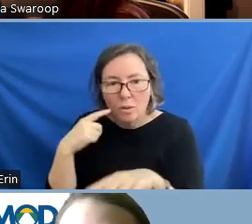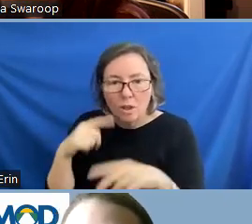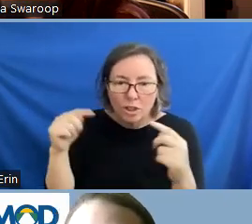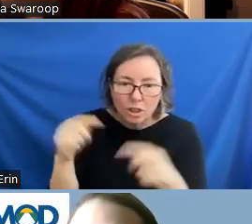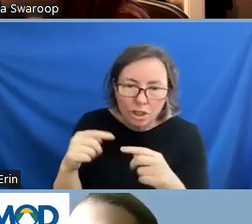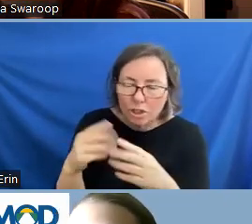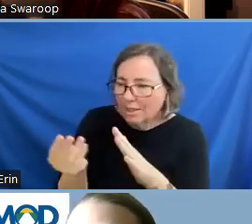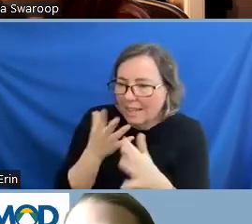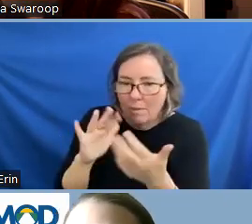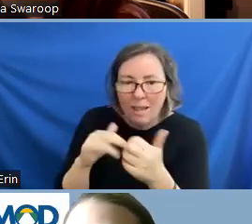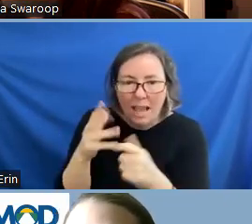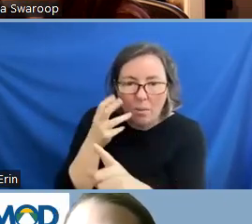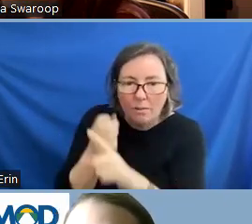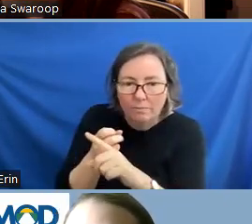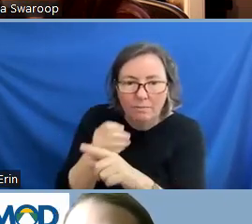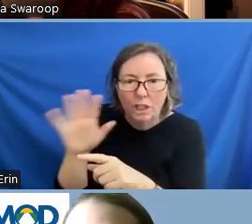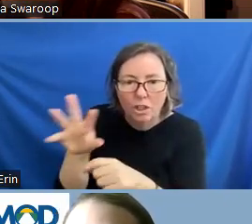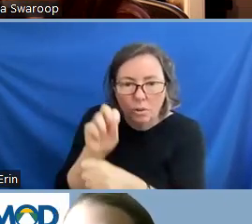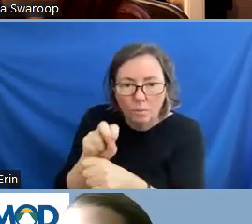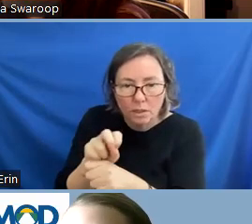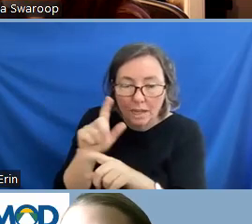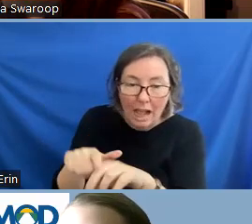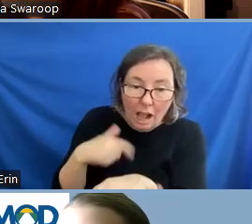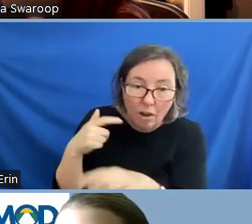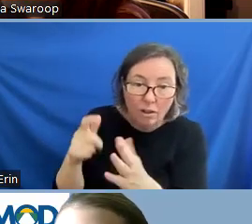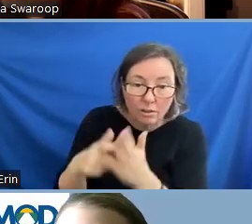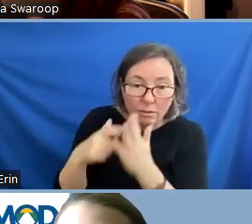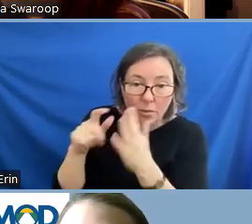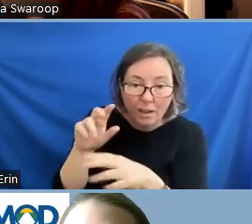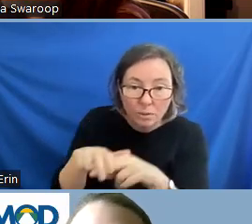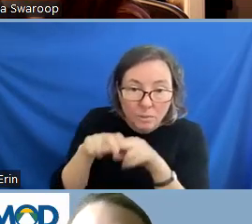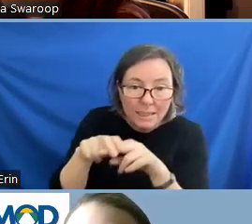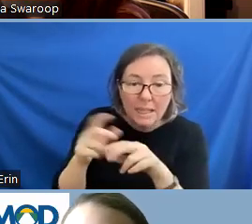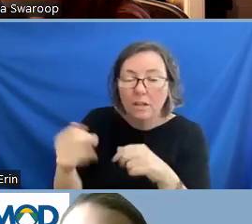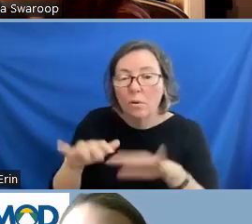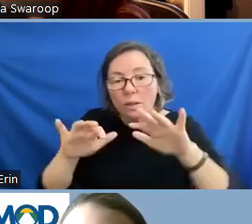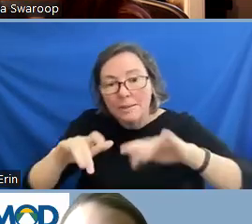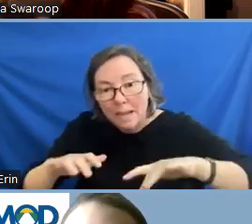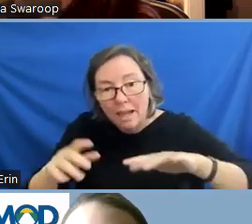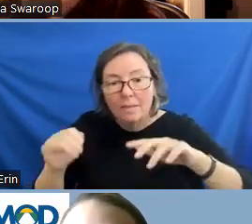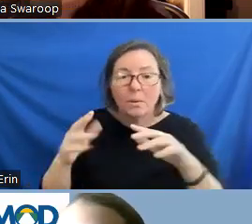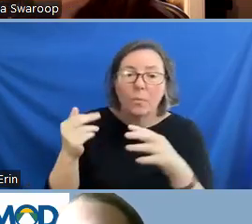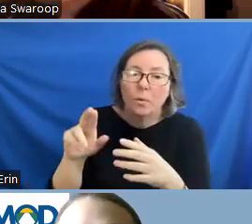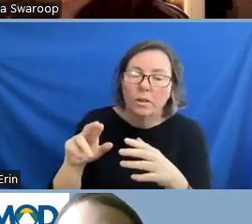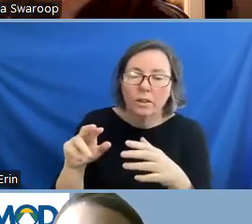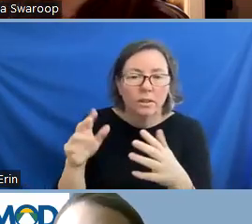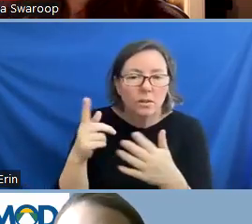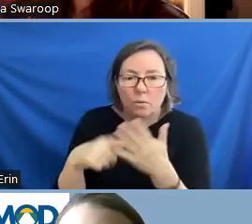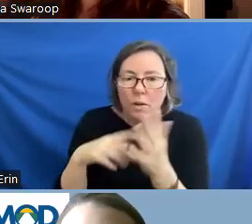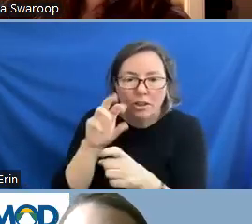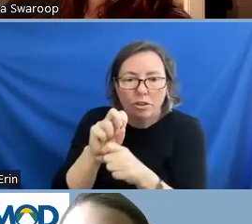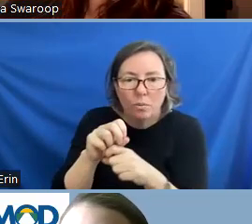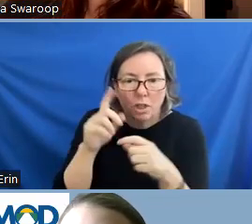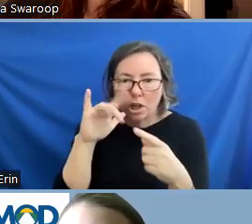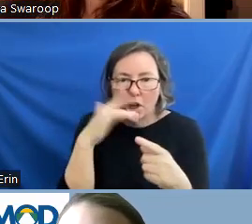You know, how long are you having to sit? What is your workflow look like? Does it help if